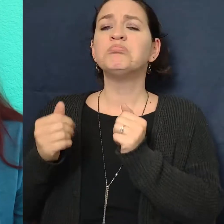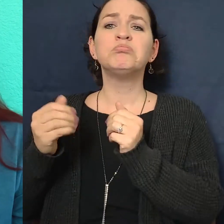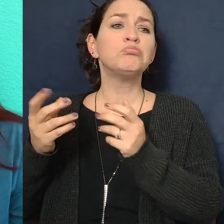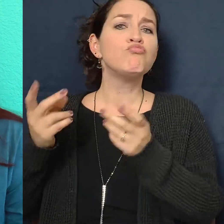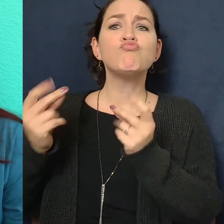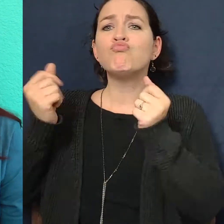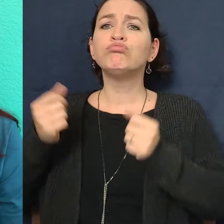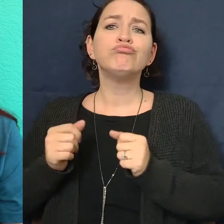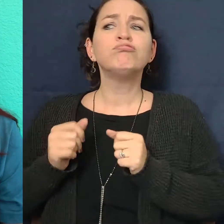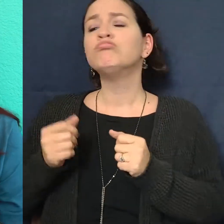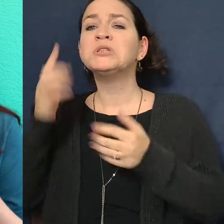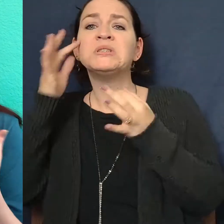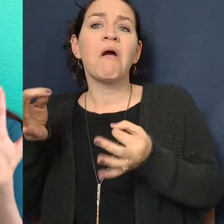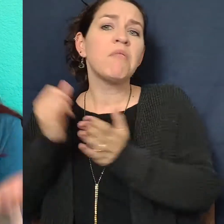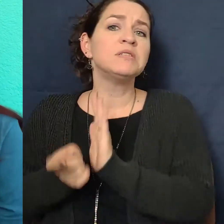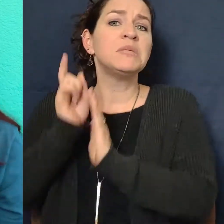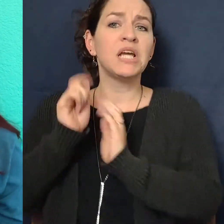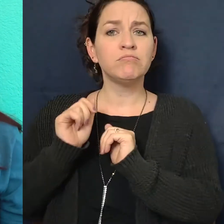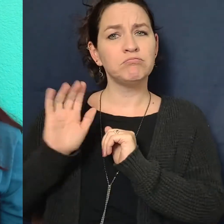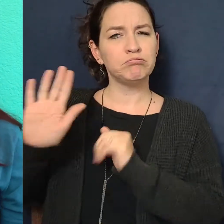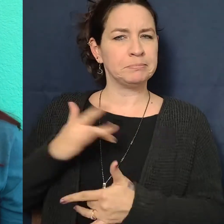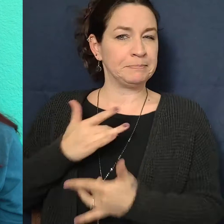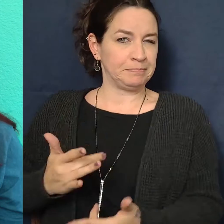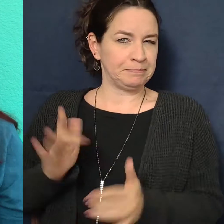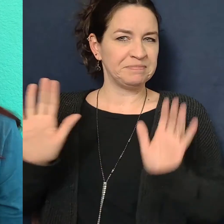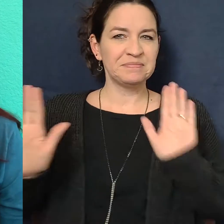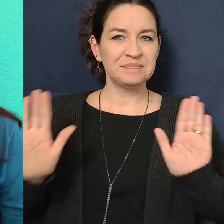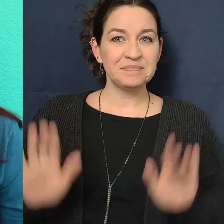spontaneous or more kind of, fly by night, and kind of do whatever they want.